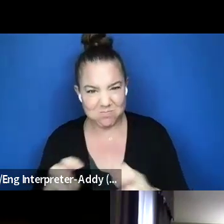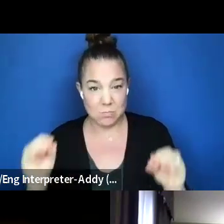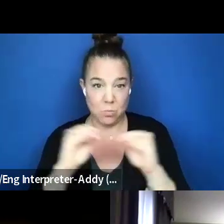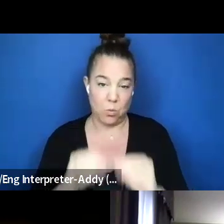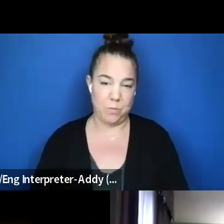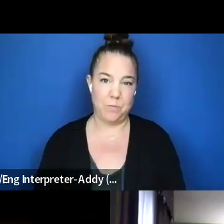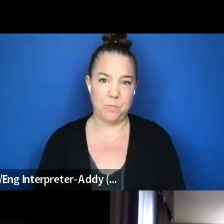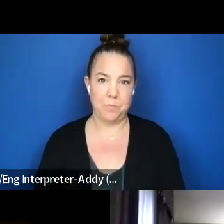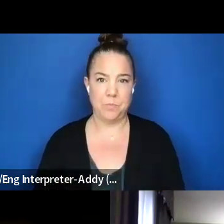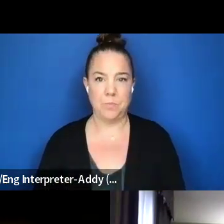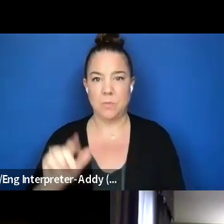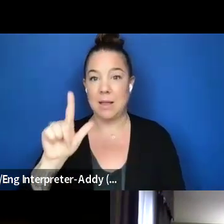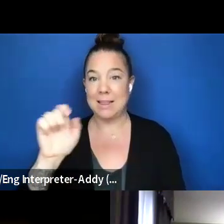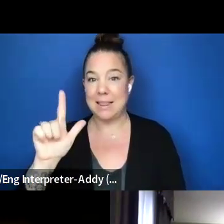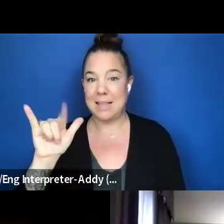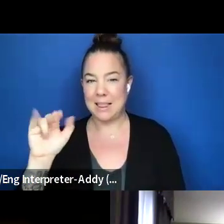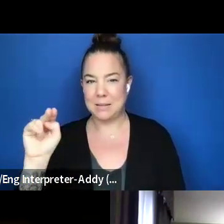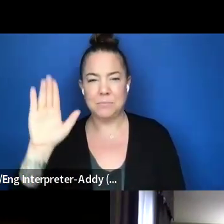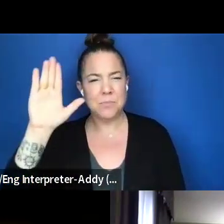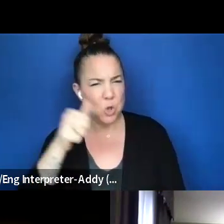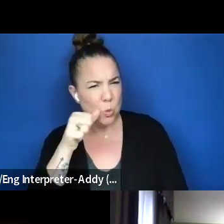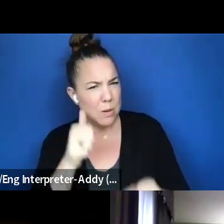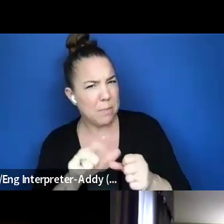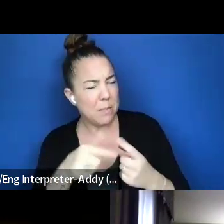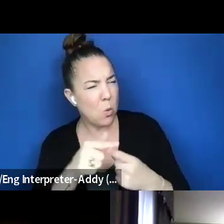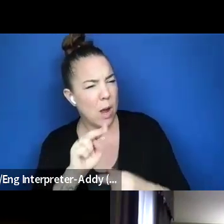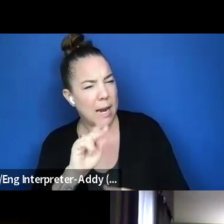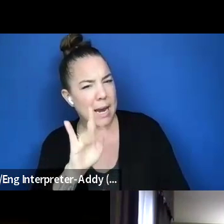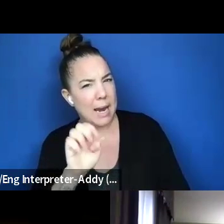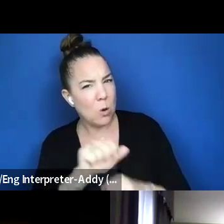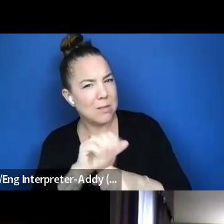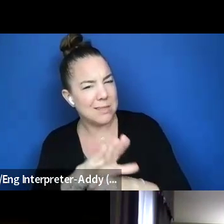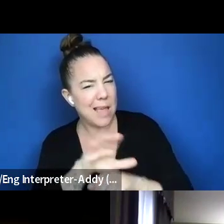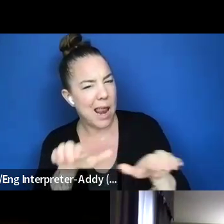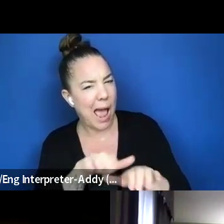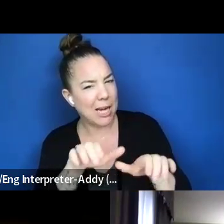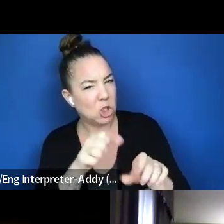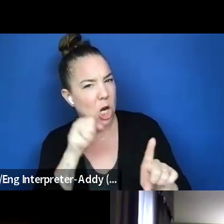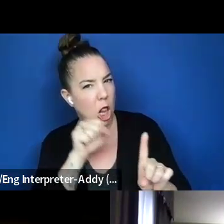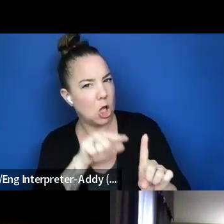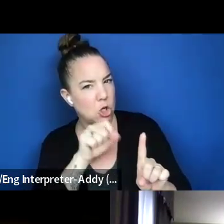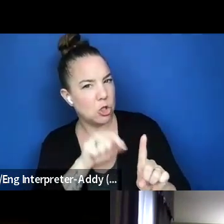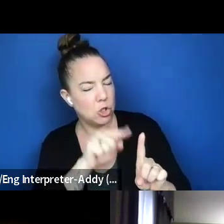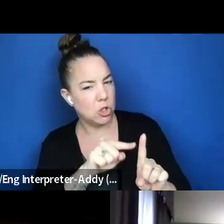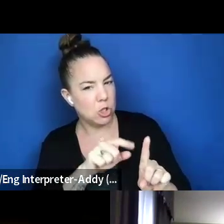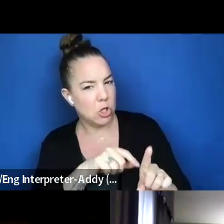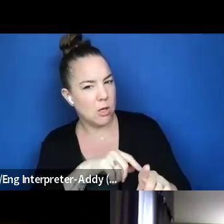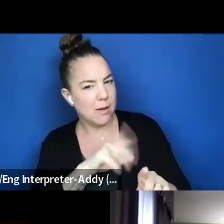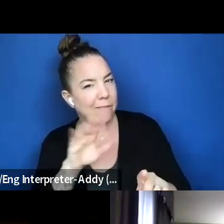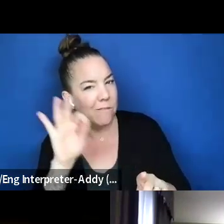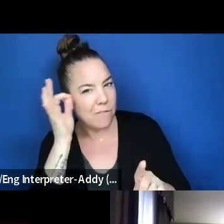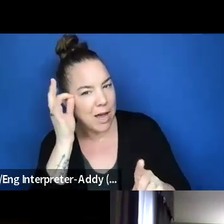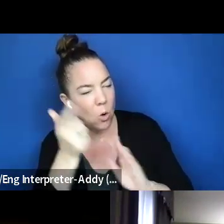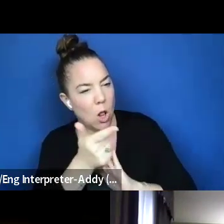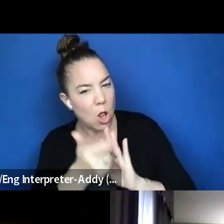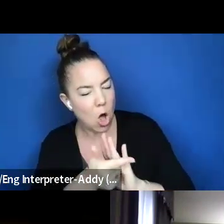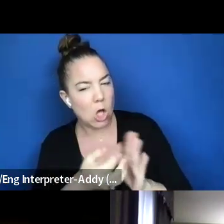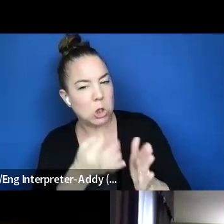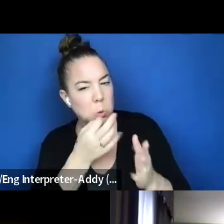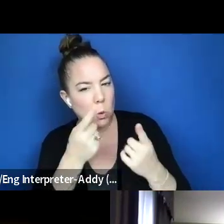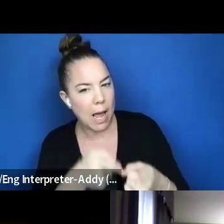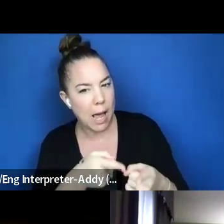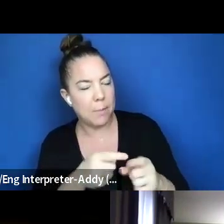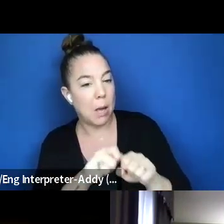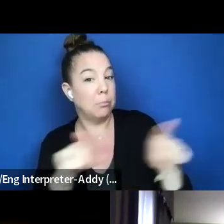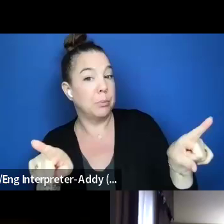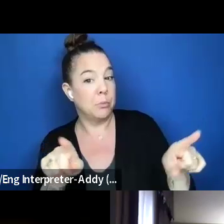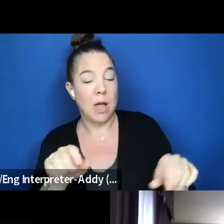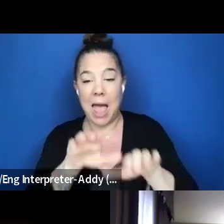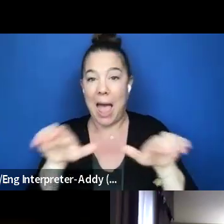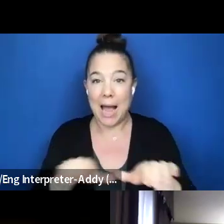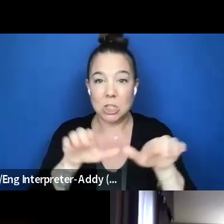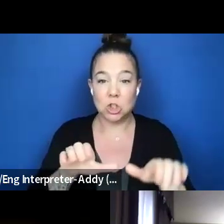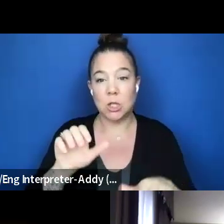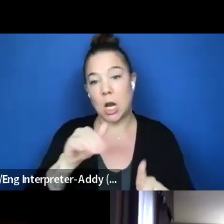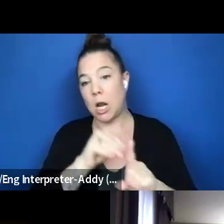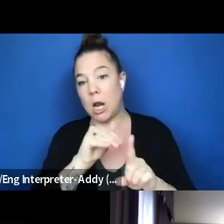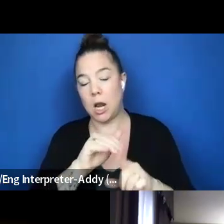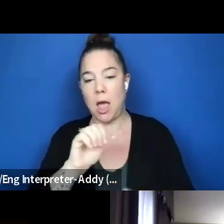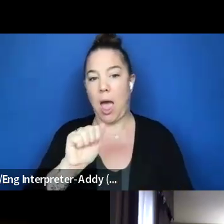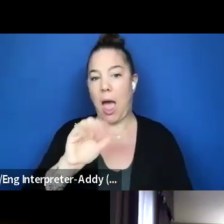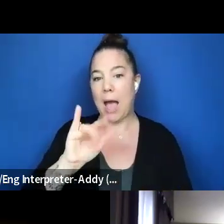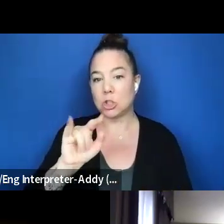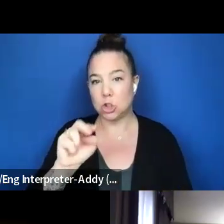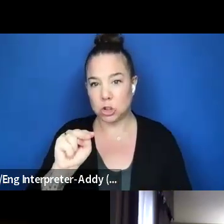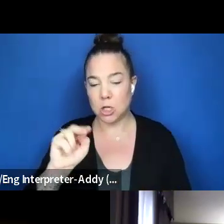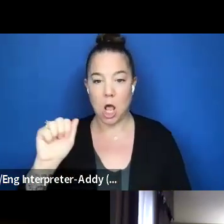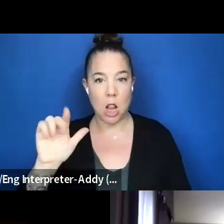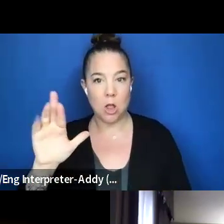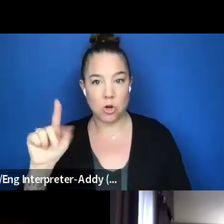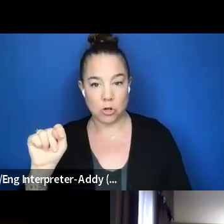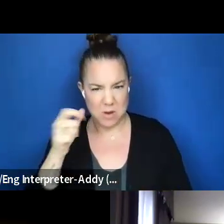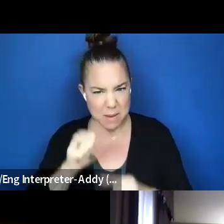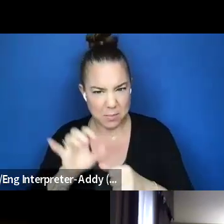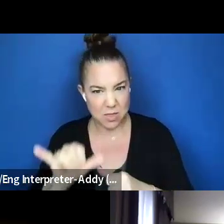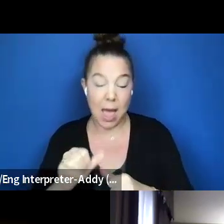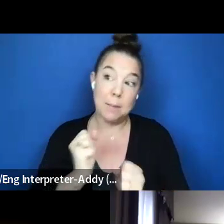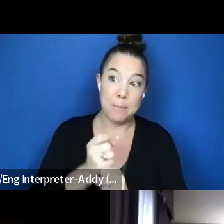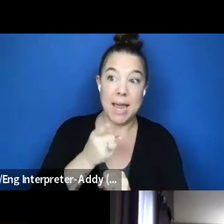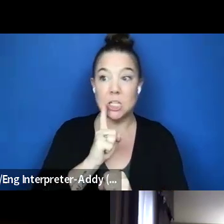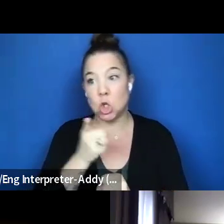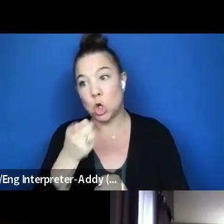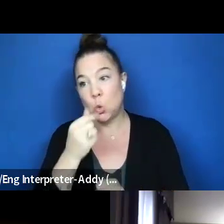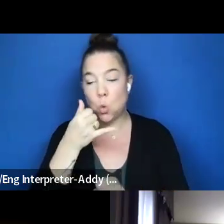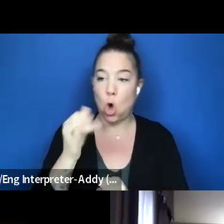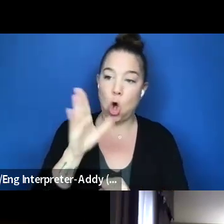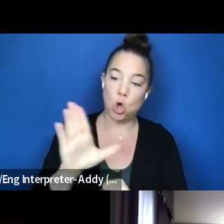Leelynn Brady: Do you remember when Nickel used to send out their action alerts about different Federal legislation that was coming up, and they would say, action alert. Make sure that you call your Congressman and say so. That happened like a couple of years ago. So it seems like